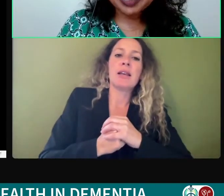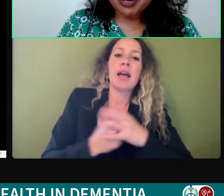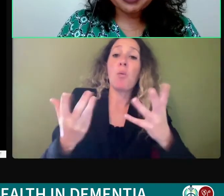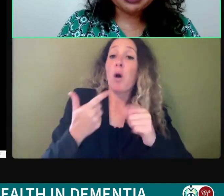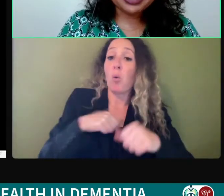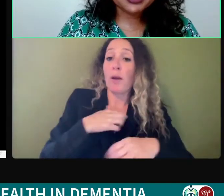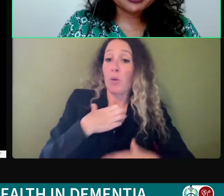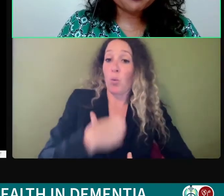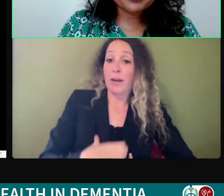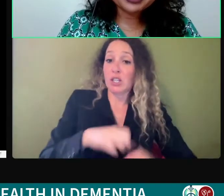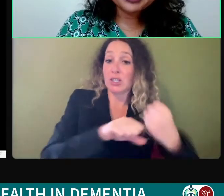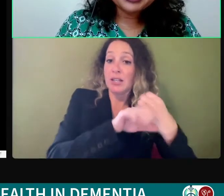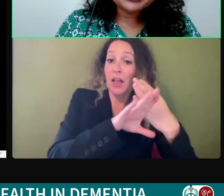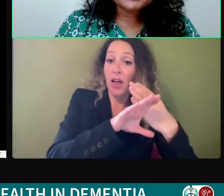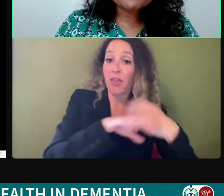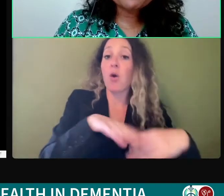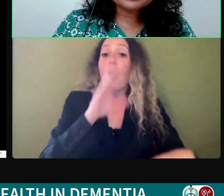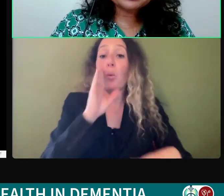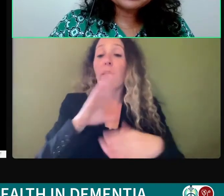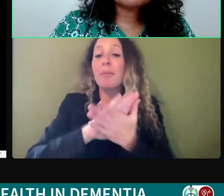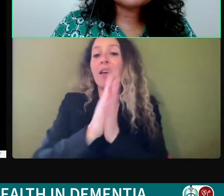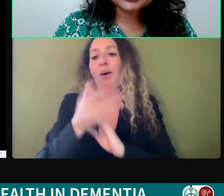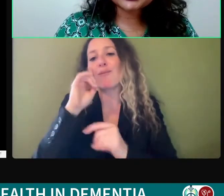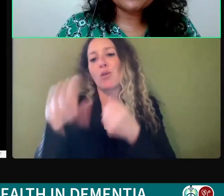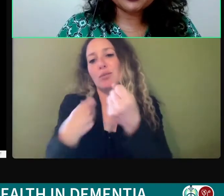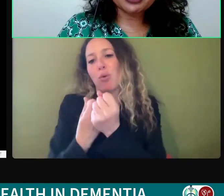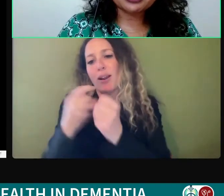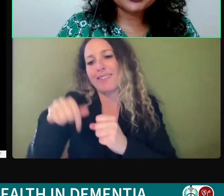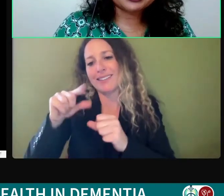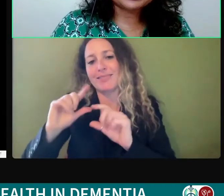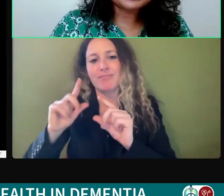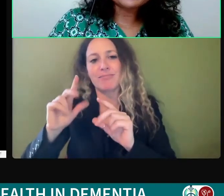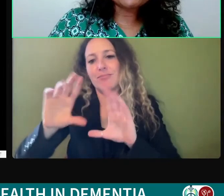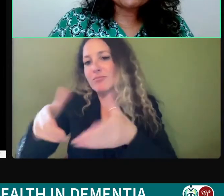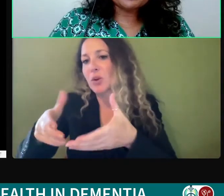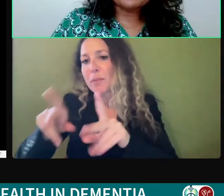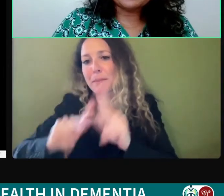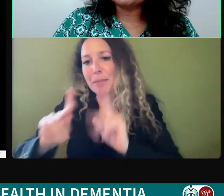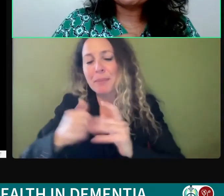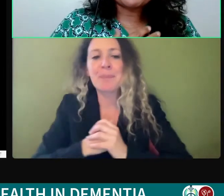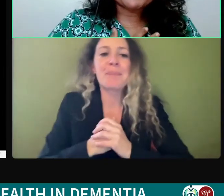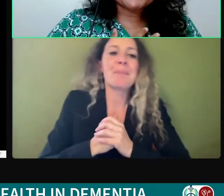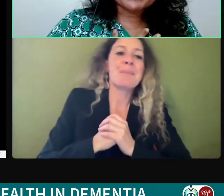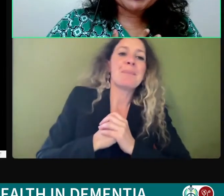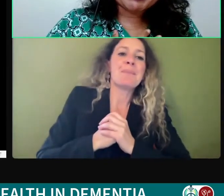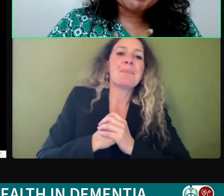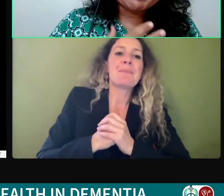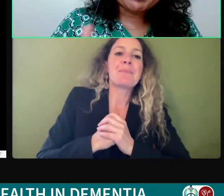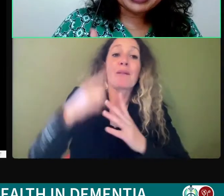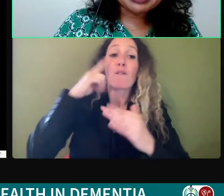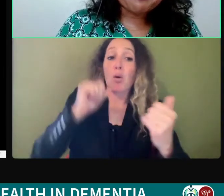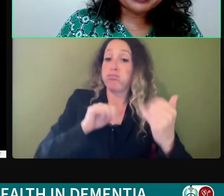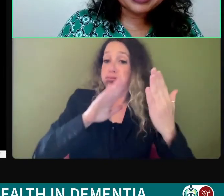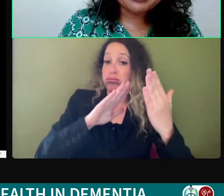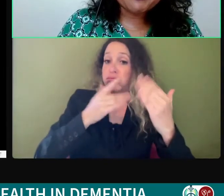this population. So discussing clinician-level strategies, I do a lot of clinical telemedicine